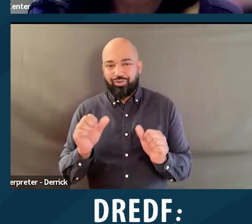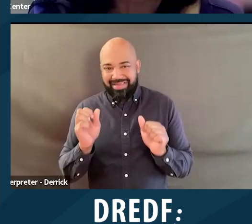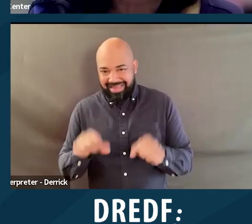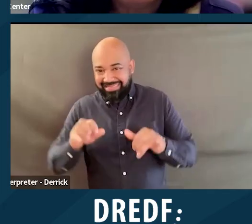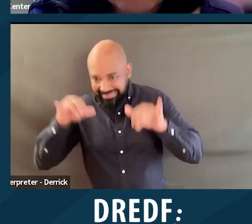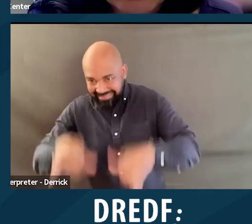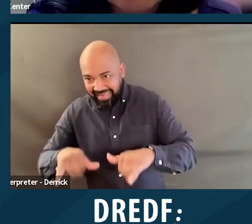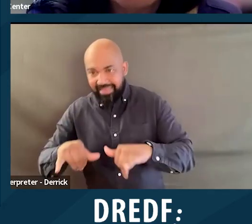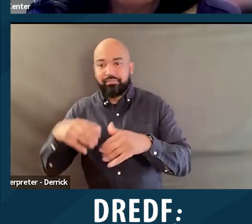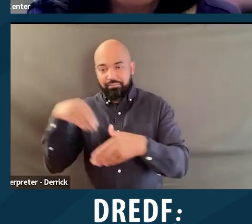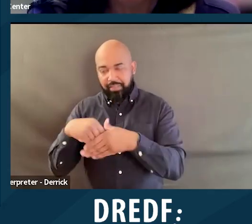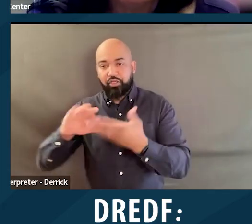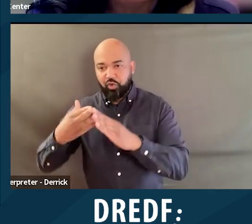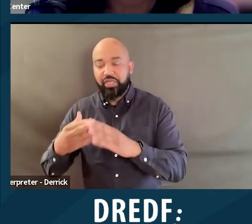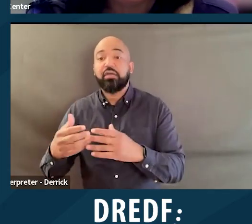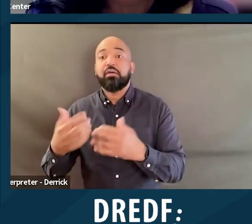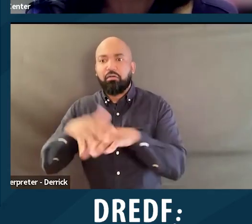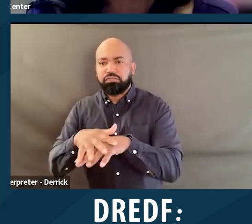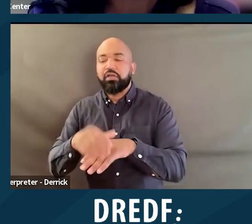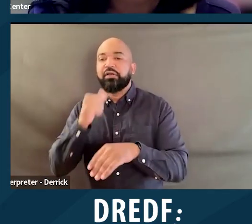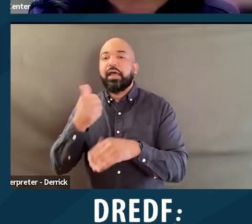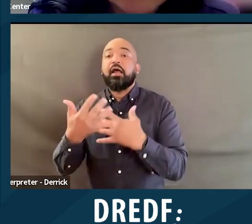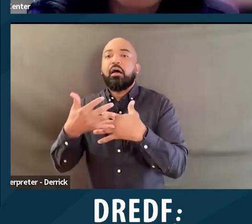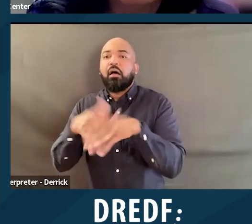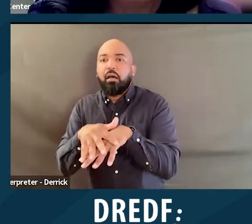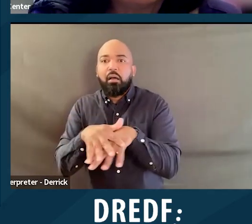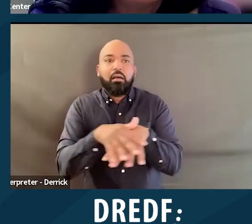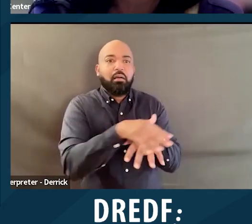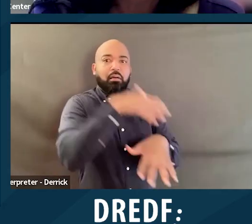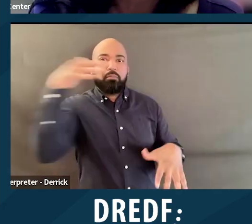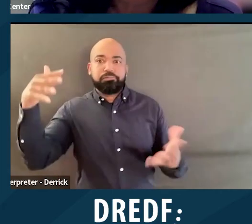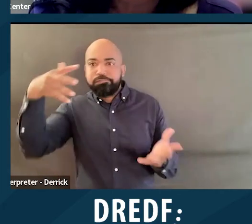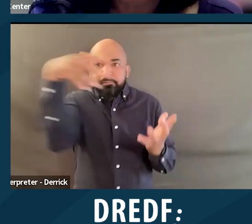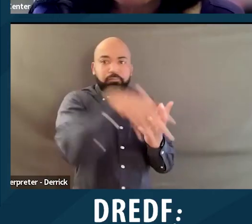there to be supports in the community to help people stay in the community. So,